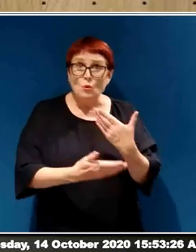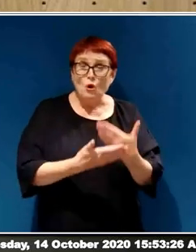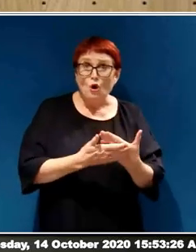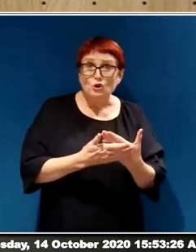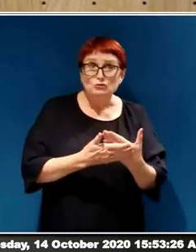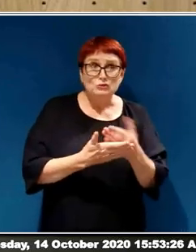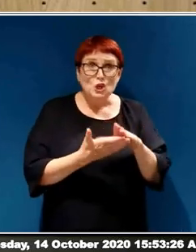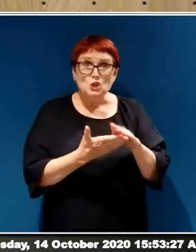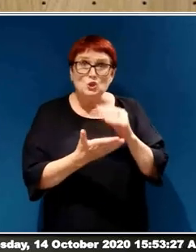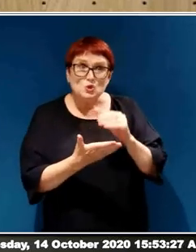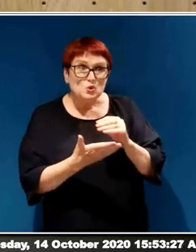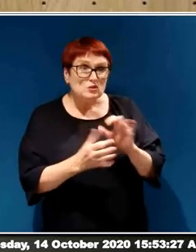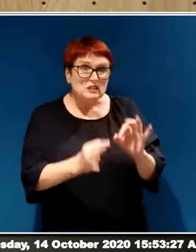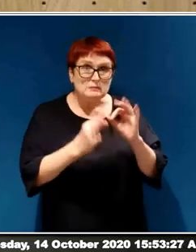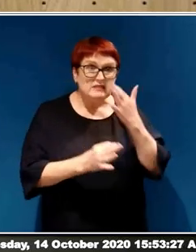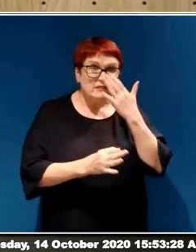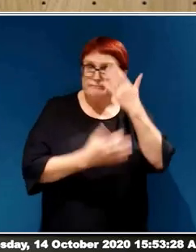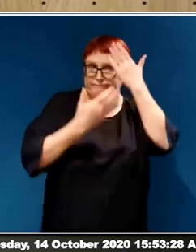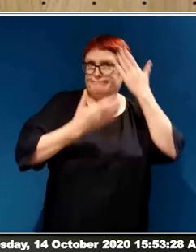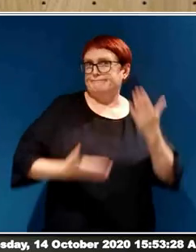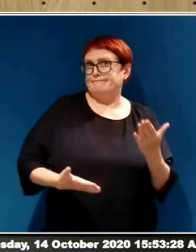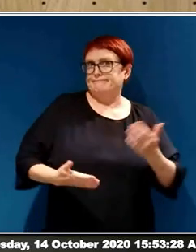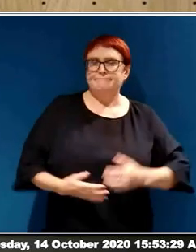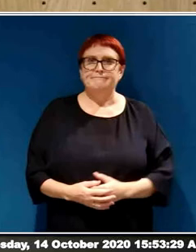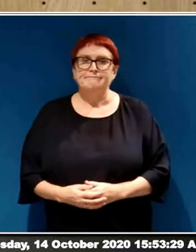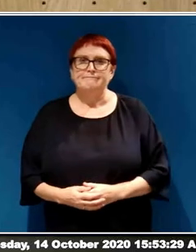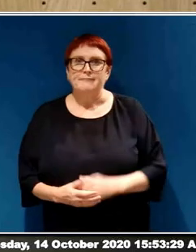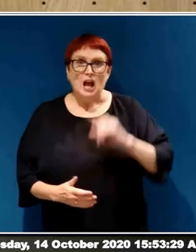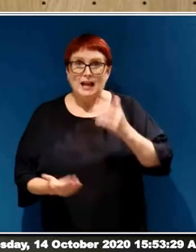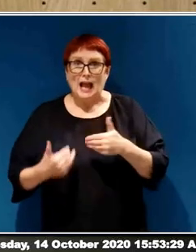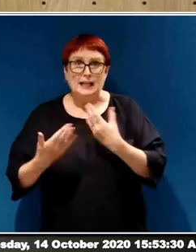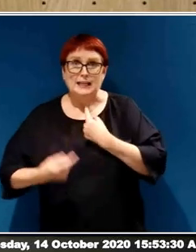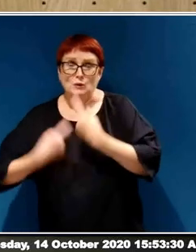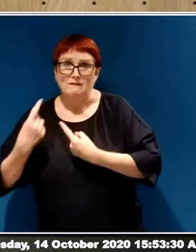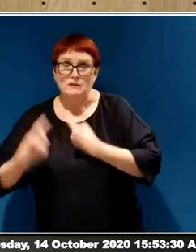I cannot provide this because Education Departments, even those that collect